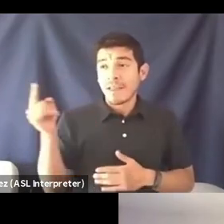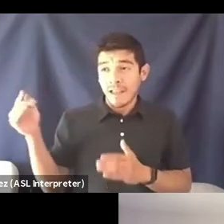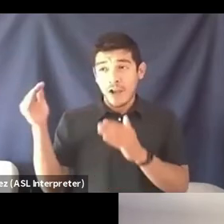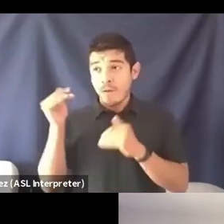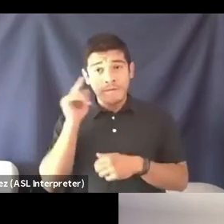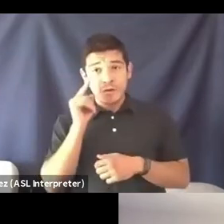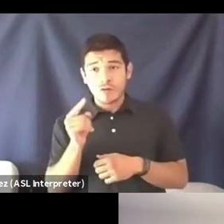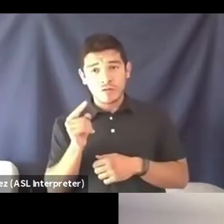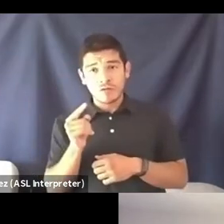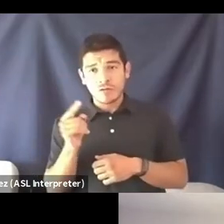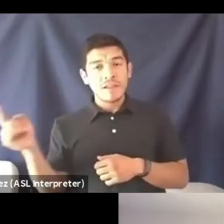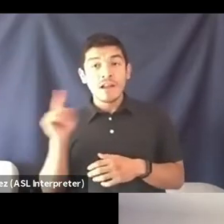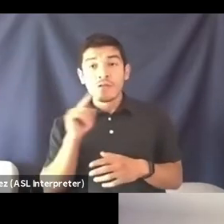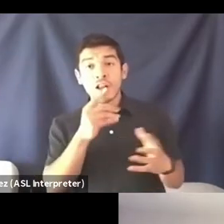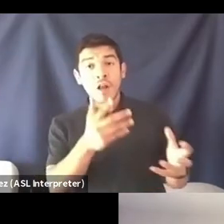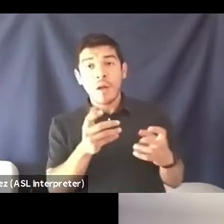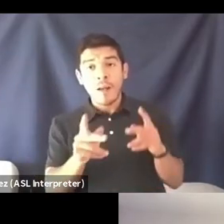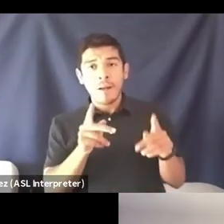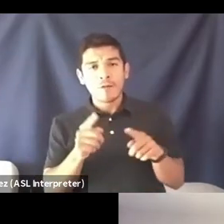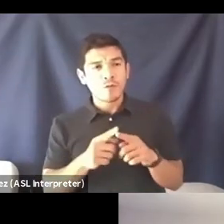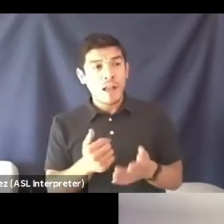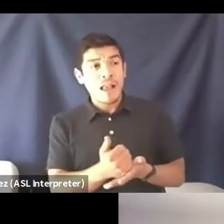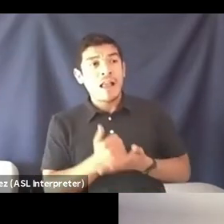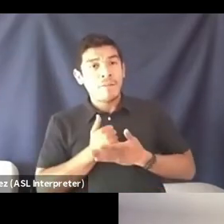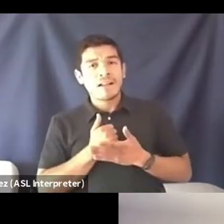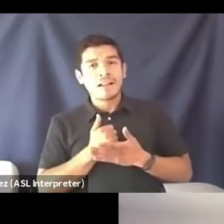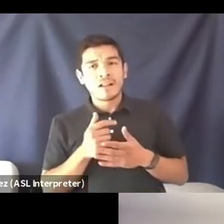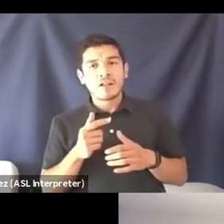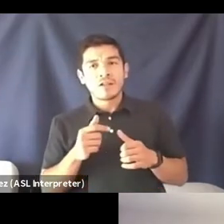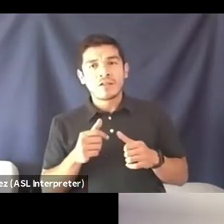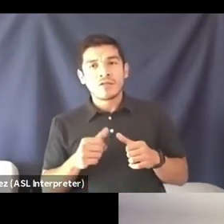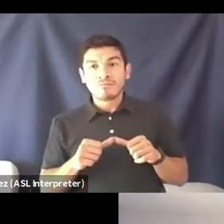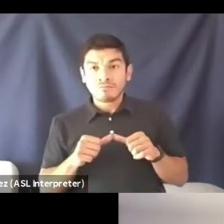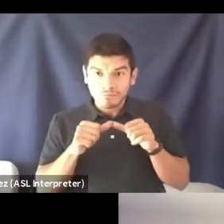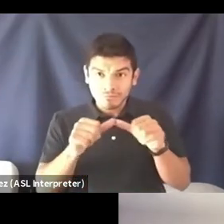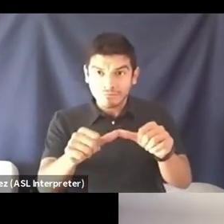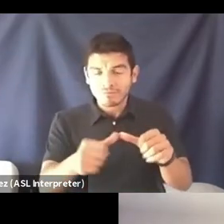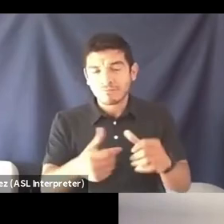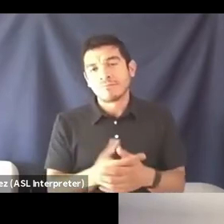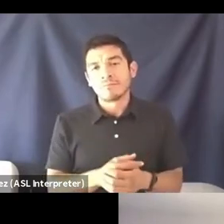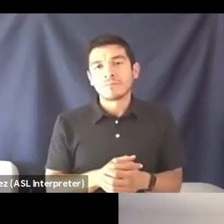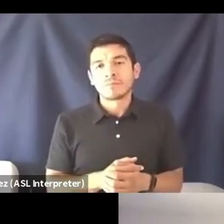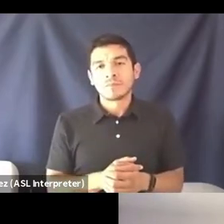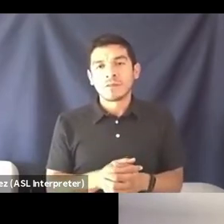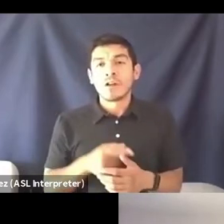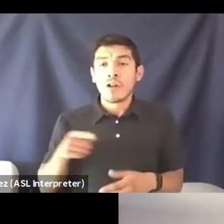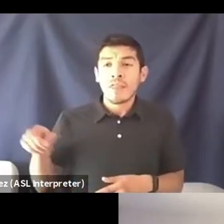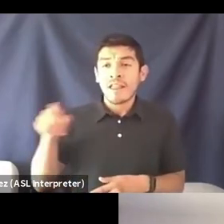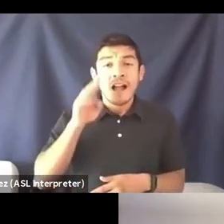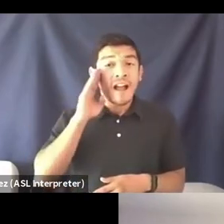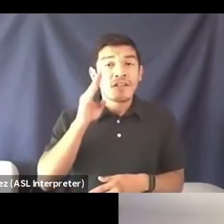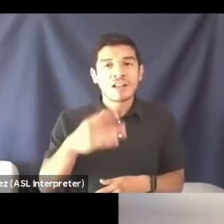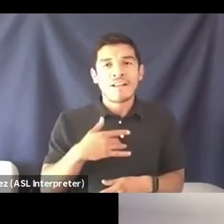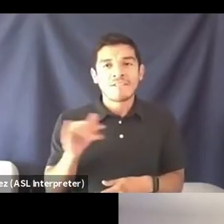And they really want people can help them to finding Yingying. So eventually they feel like it's probably okay